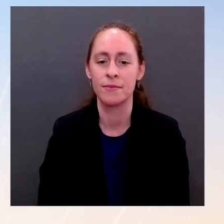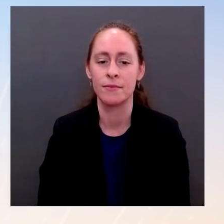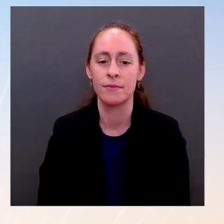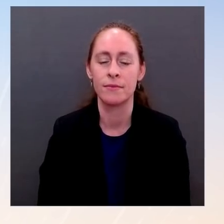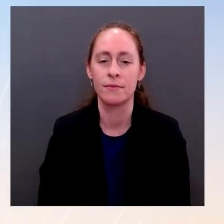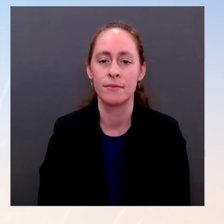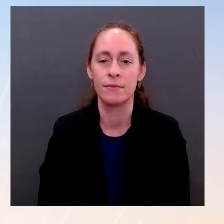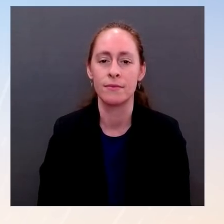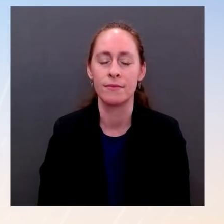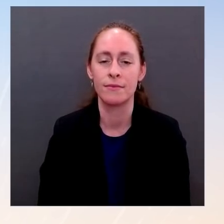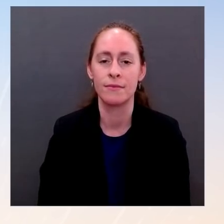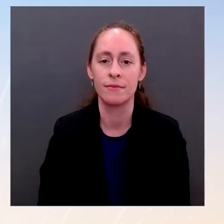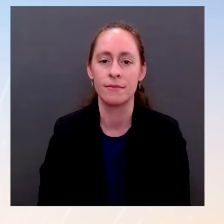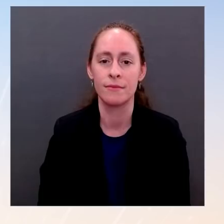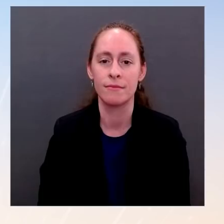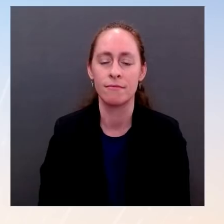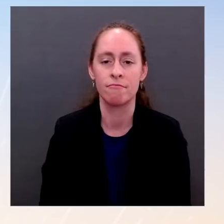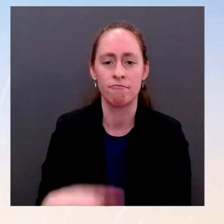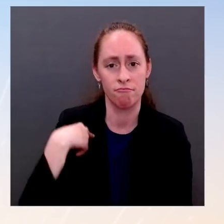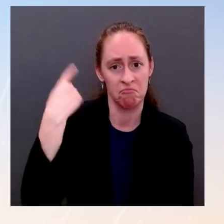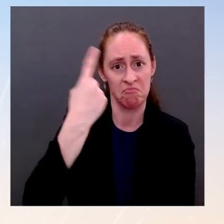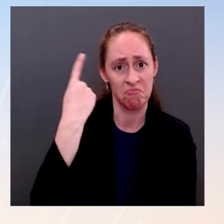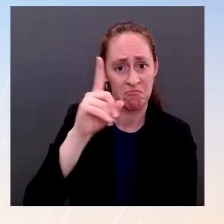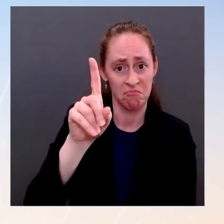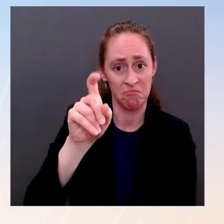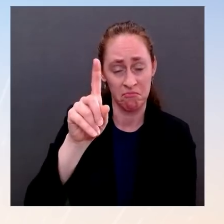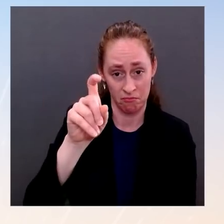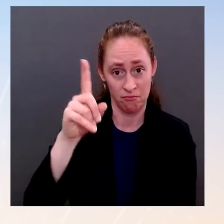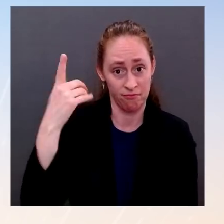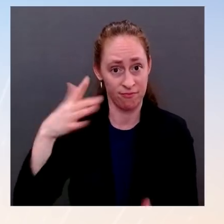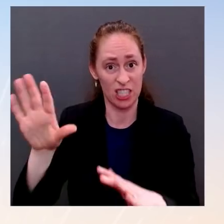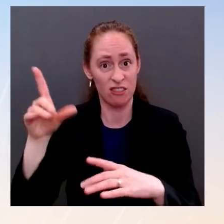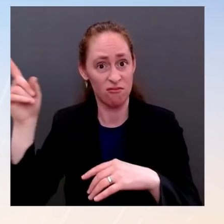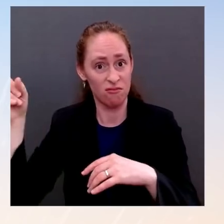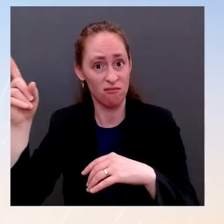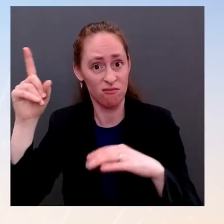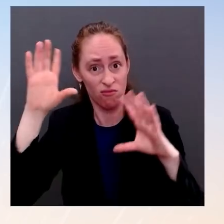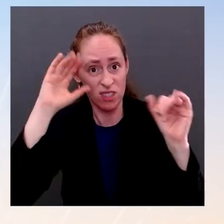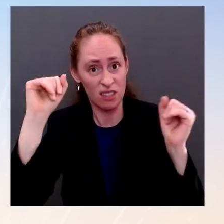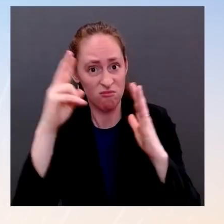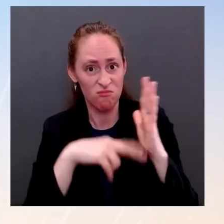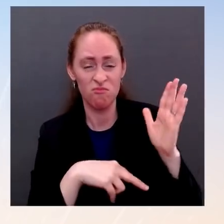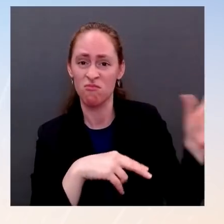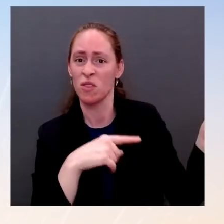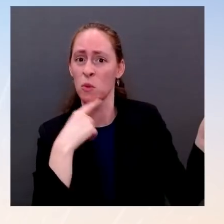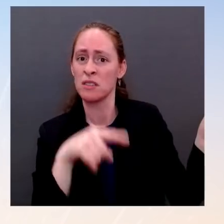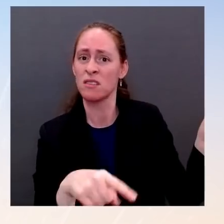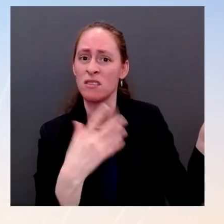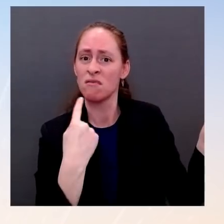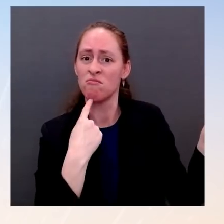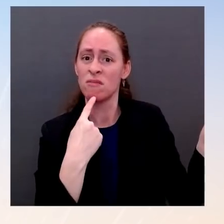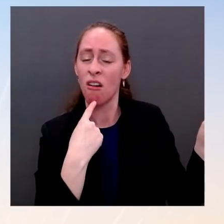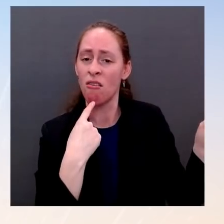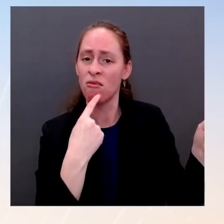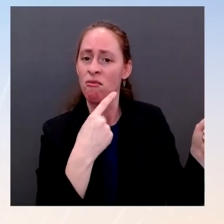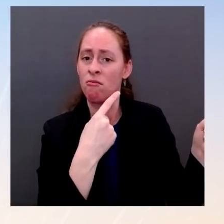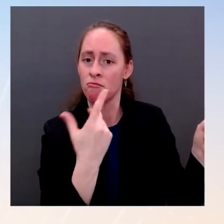and is he giving any consideration to mobilizing additional troops in Europe? Ms. Psaki: Well, on the first part, I know that, as you all know,